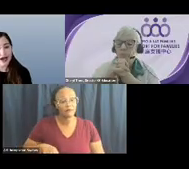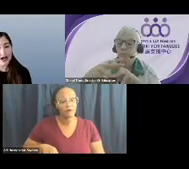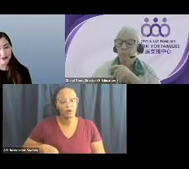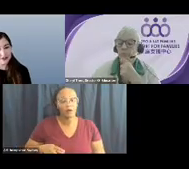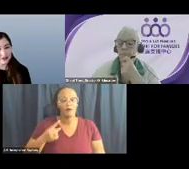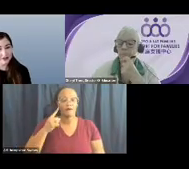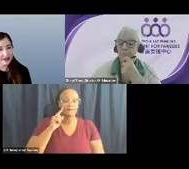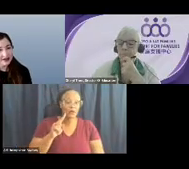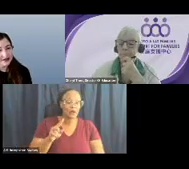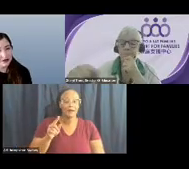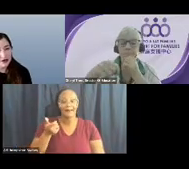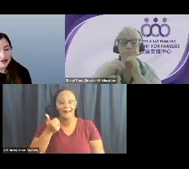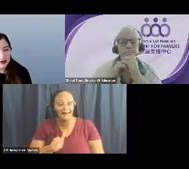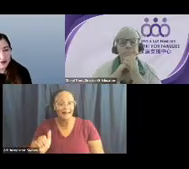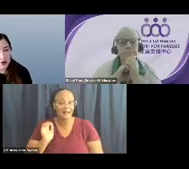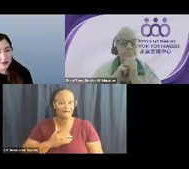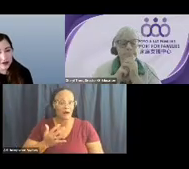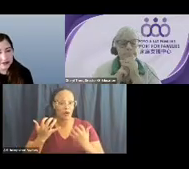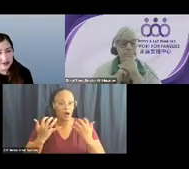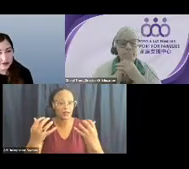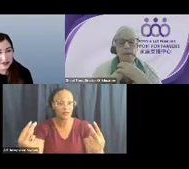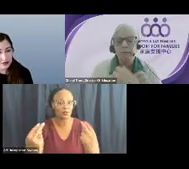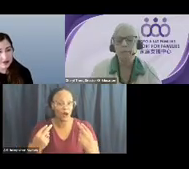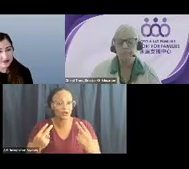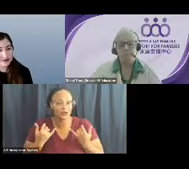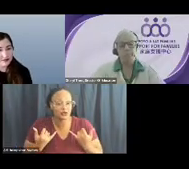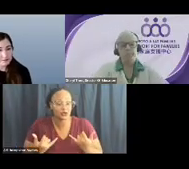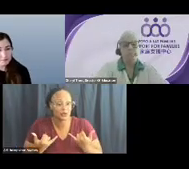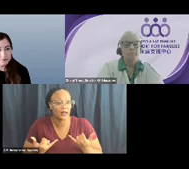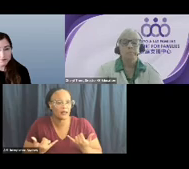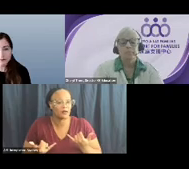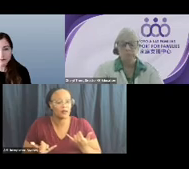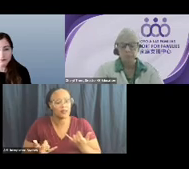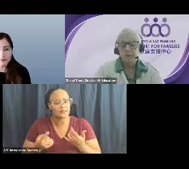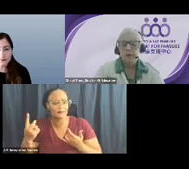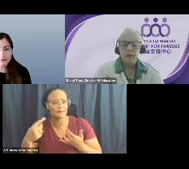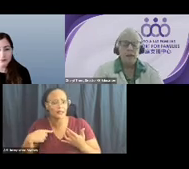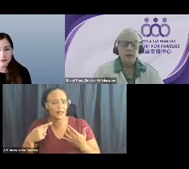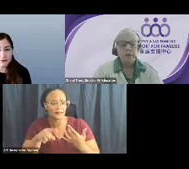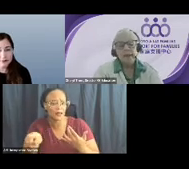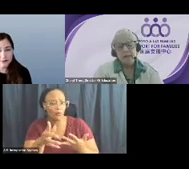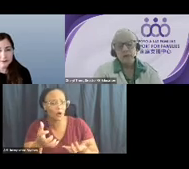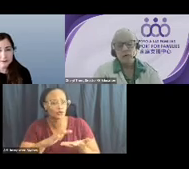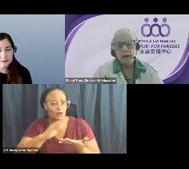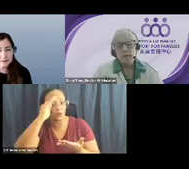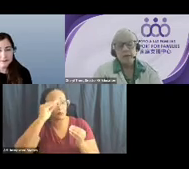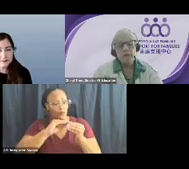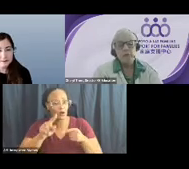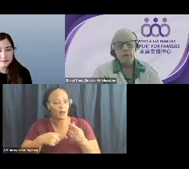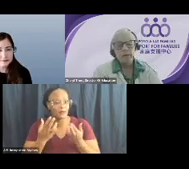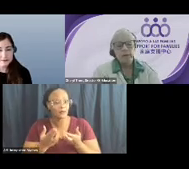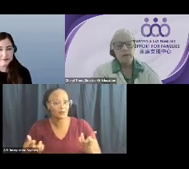center staff that's tuning in to learn more about these resources? Thanks. That's a great question,